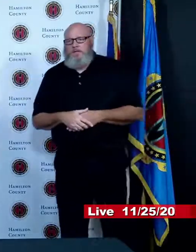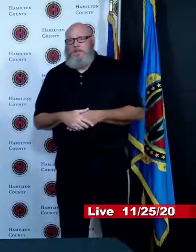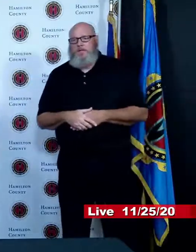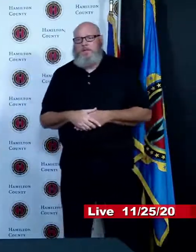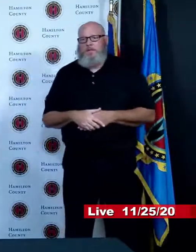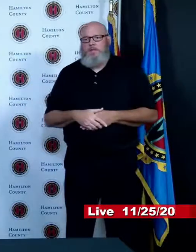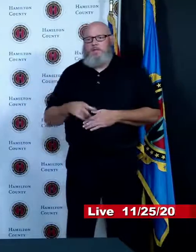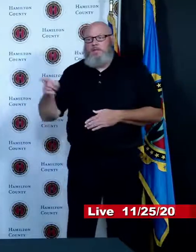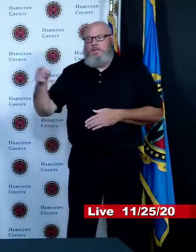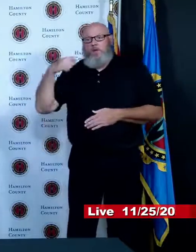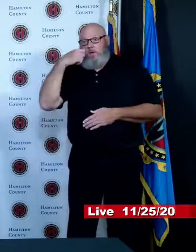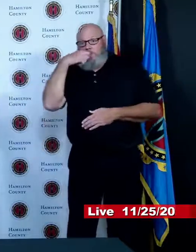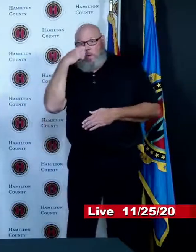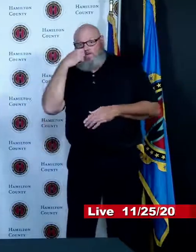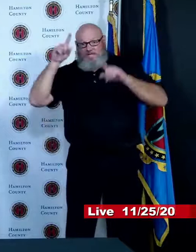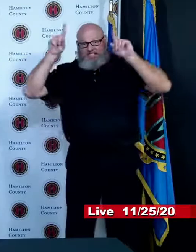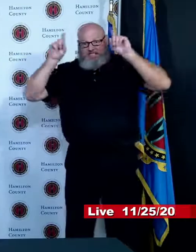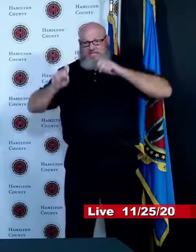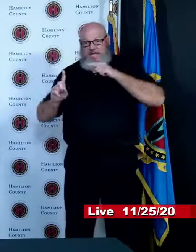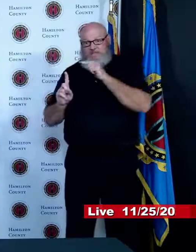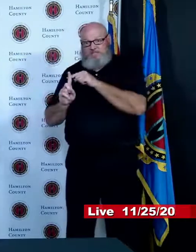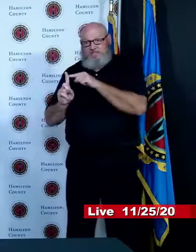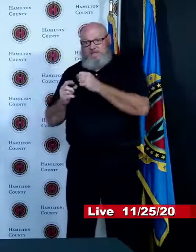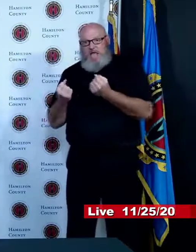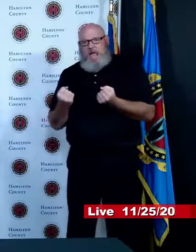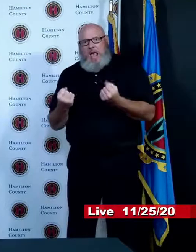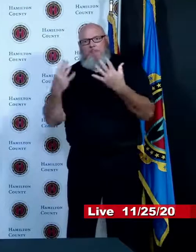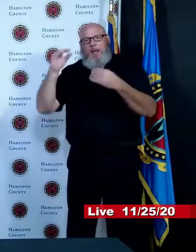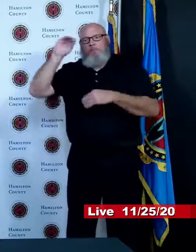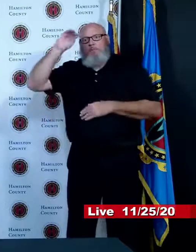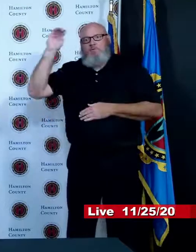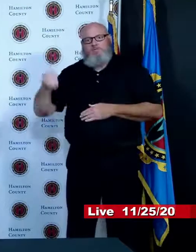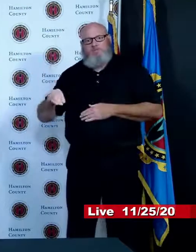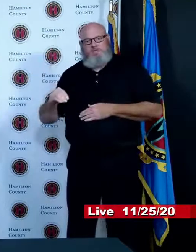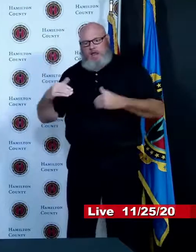together through the Health Collaborative and I feel very strongly that that data is accurate